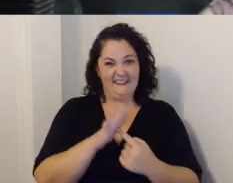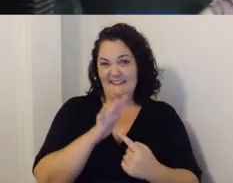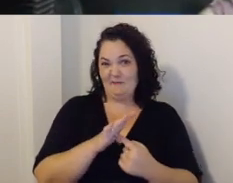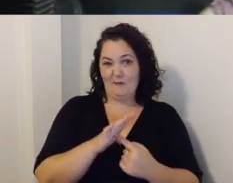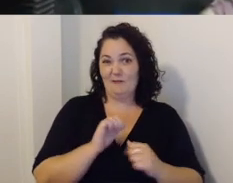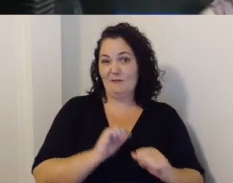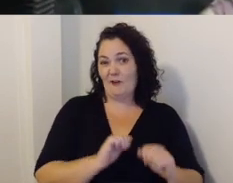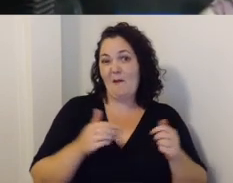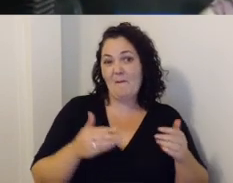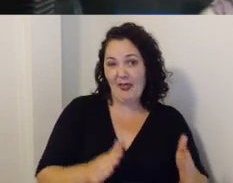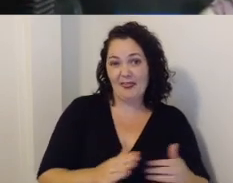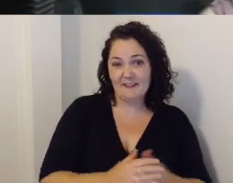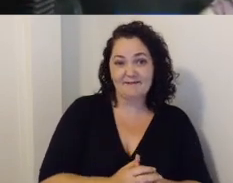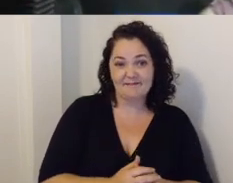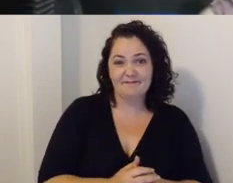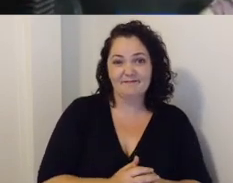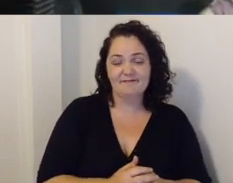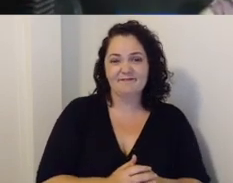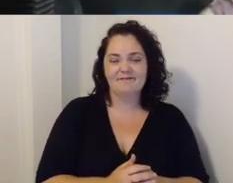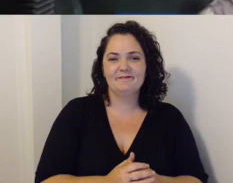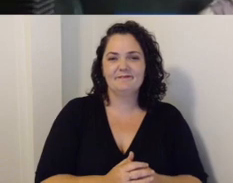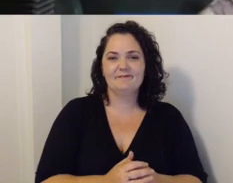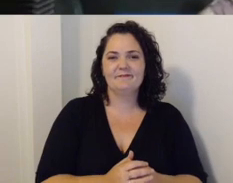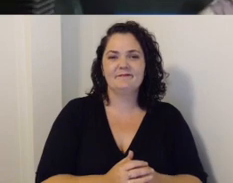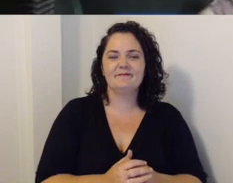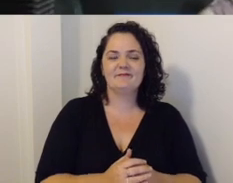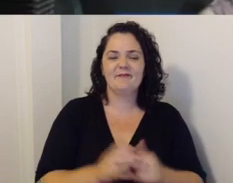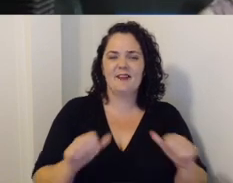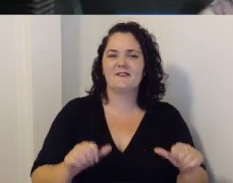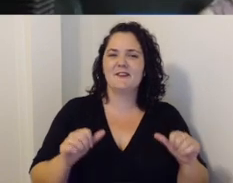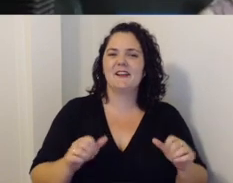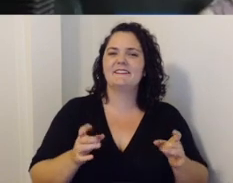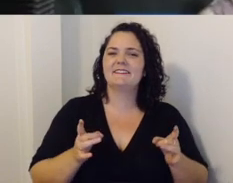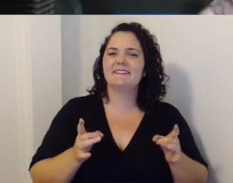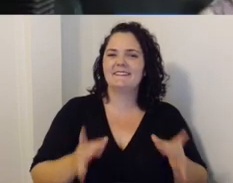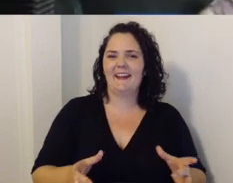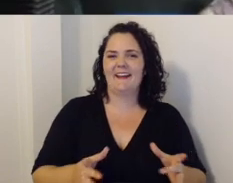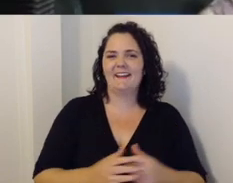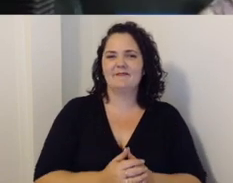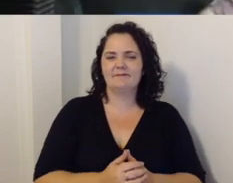method that we're going to be doing here this evening too alright so let's get started. As